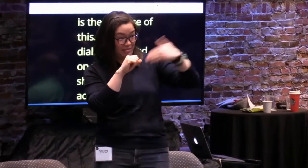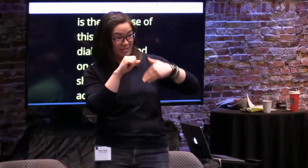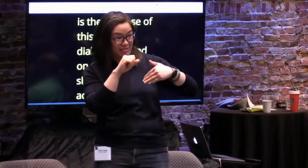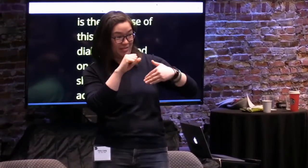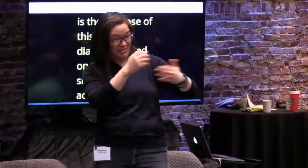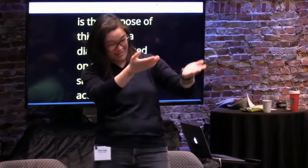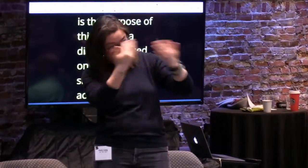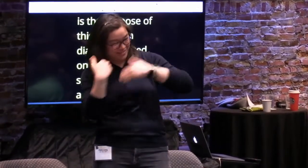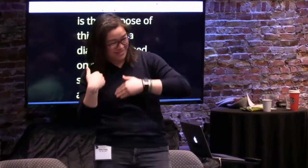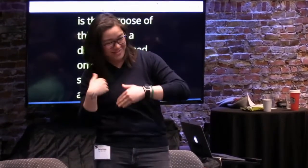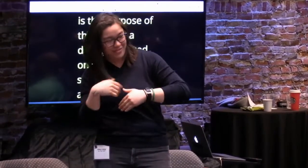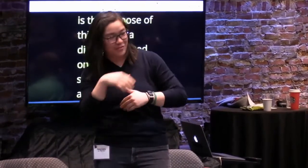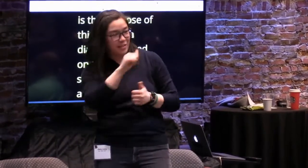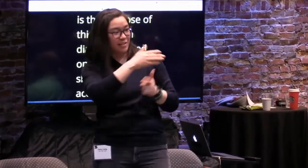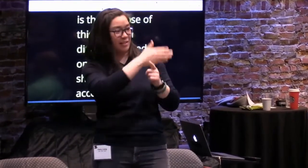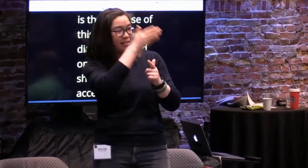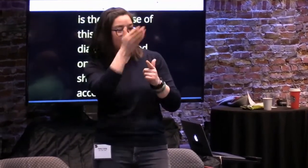[Additional Translator] So come right on up,